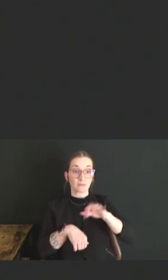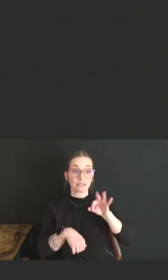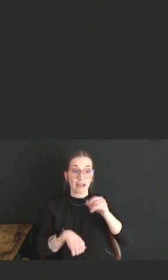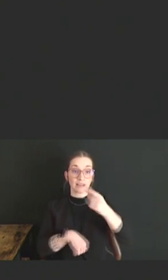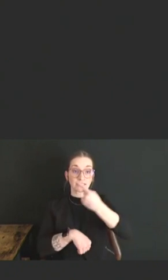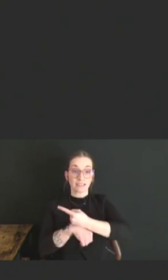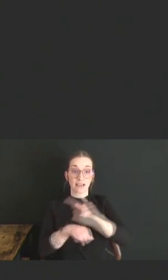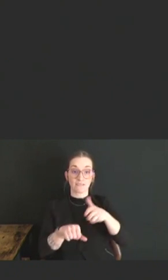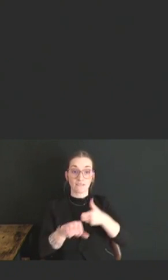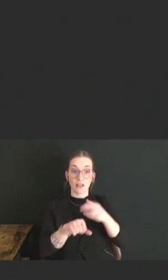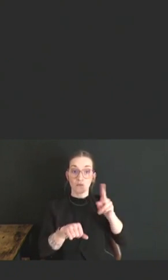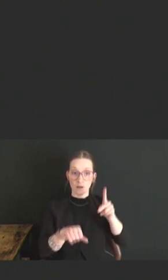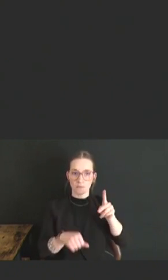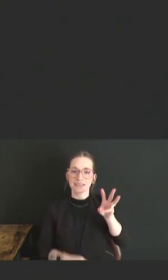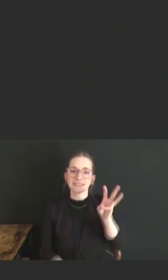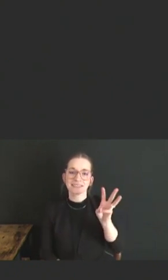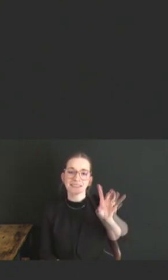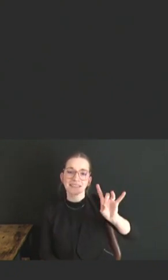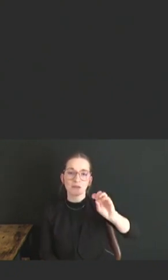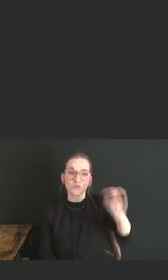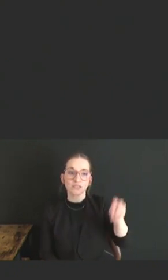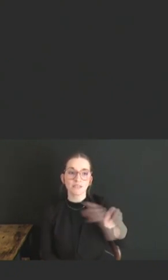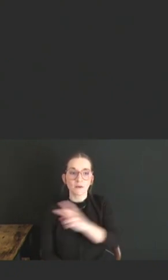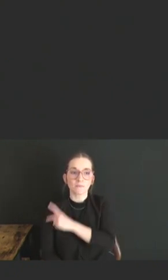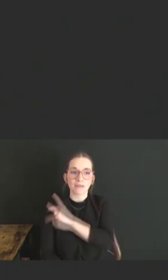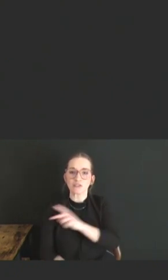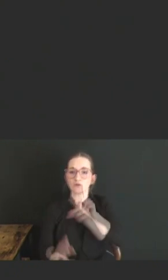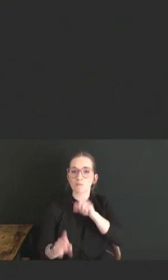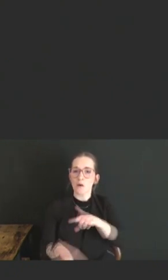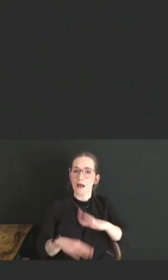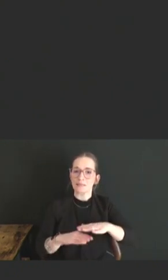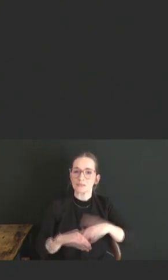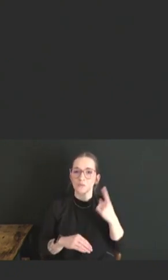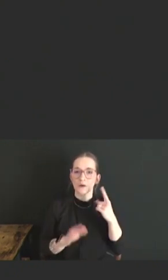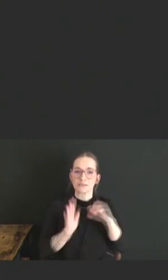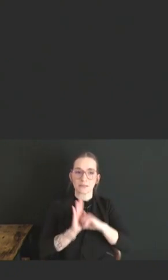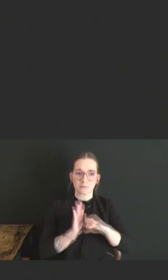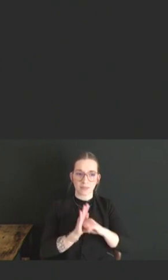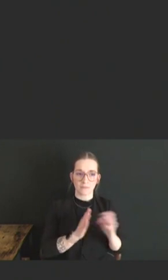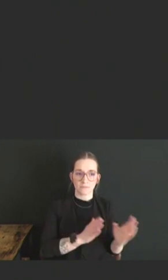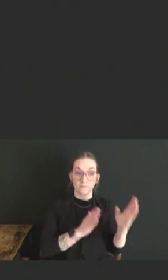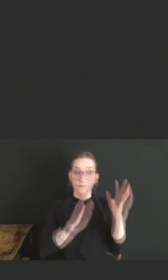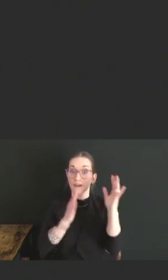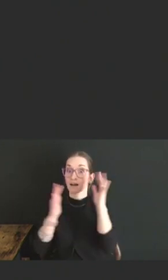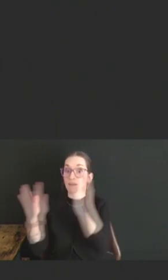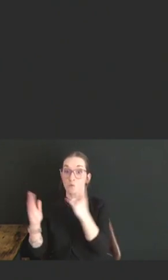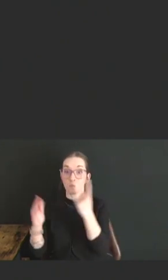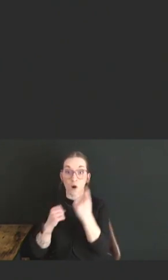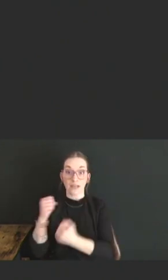at least one symptom, while at the time of the one-year survey, 33 percent reported at least